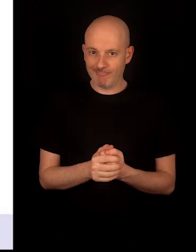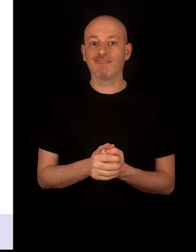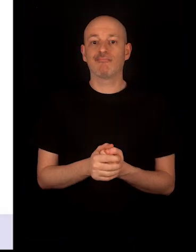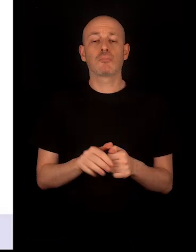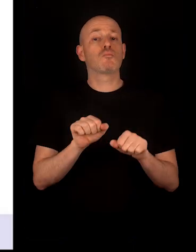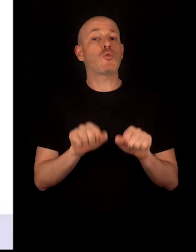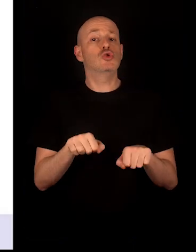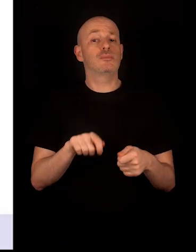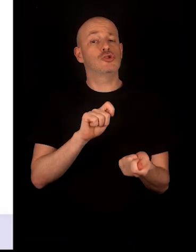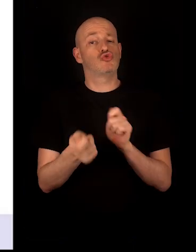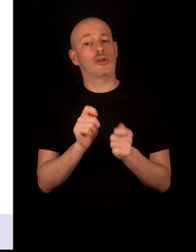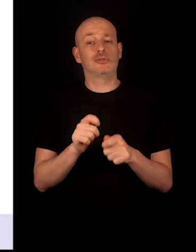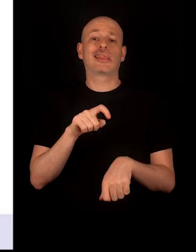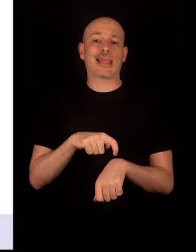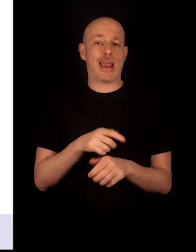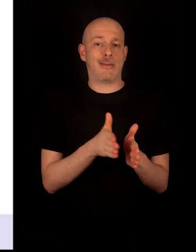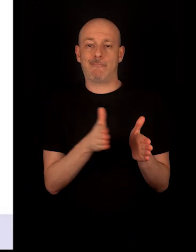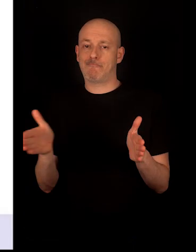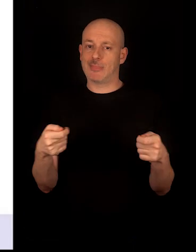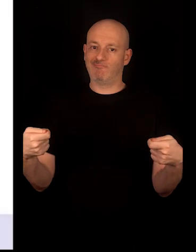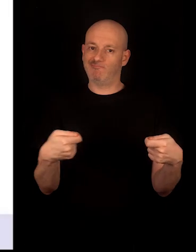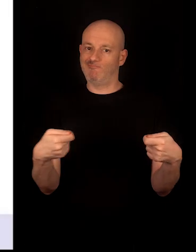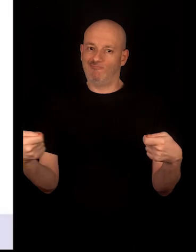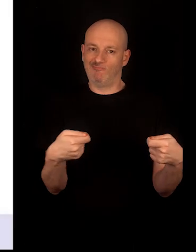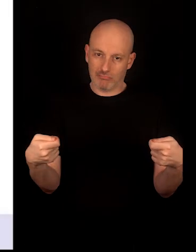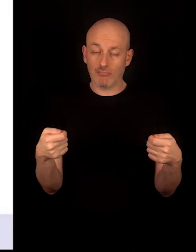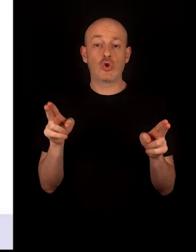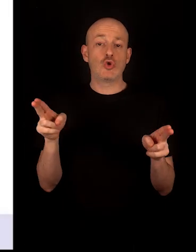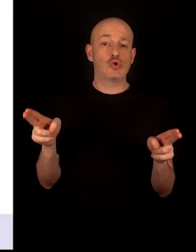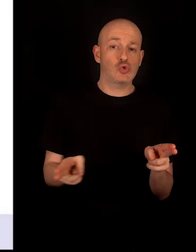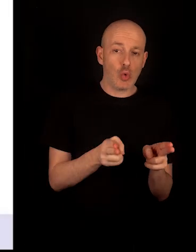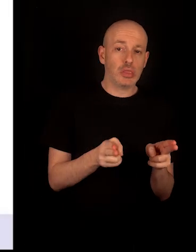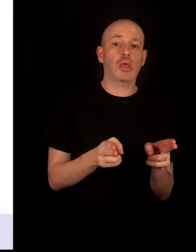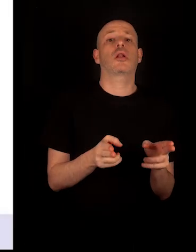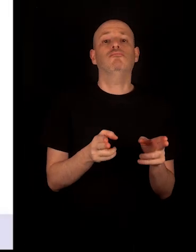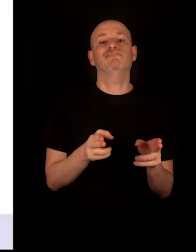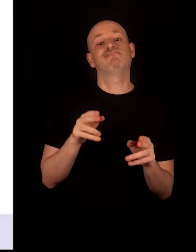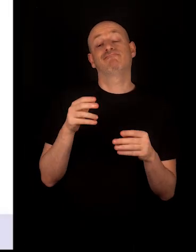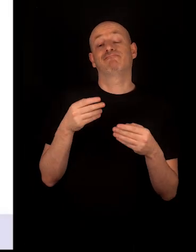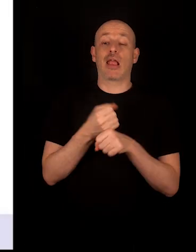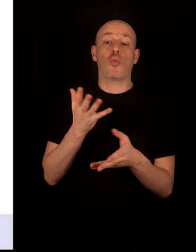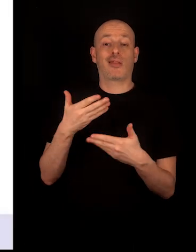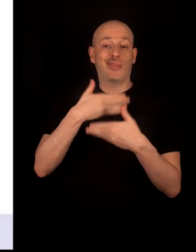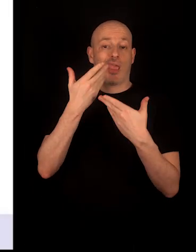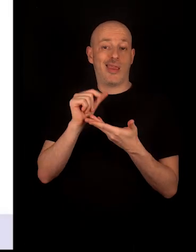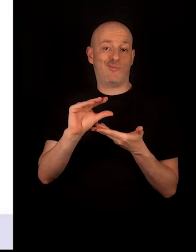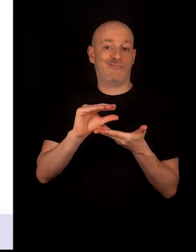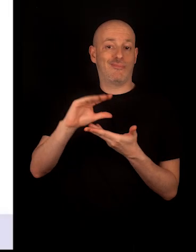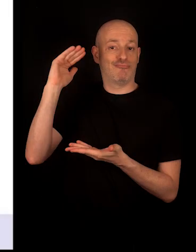There is the possibility to change the duration. Shorter projects will lead to reduction of a daily allowance.